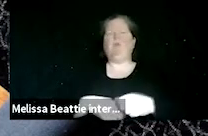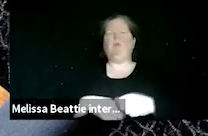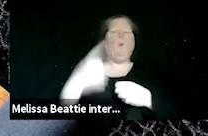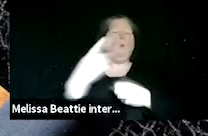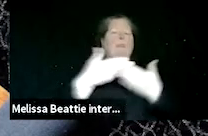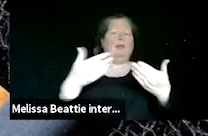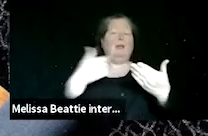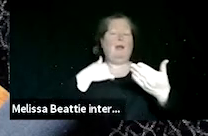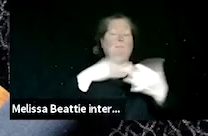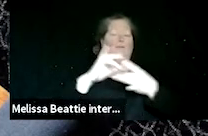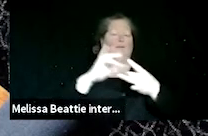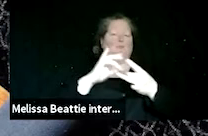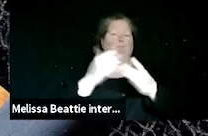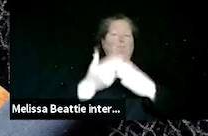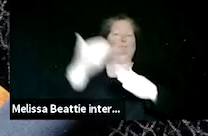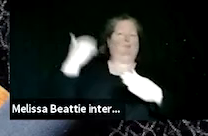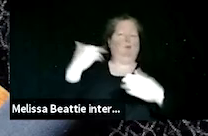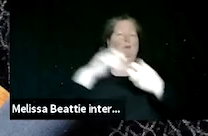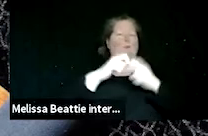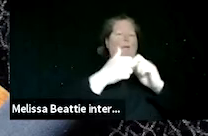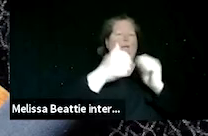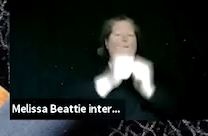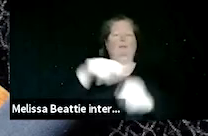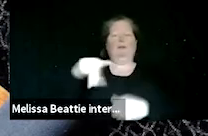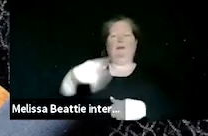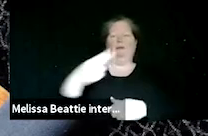problem of fishing and how we could really spend all our time working on this,